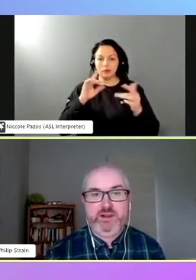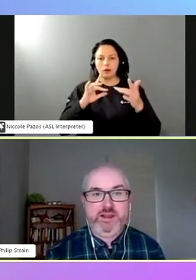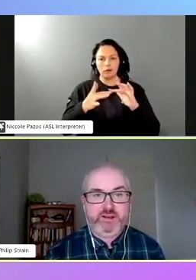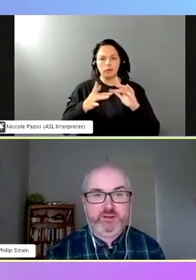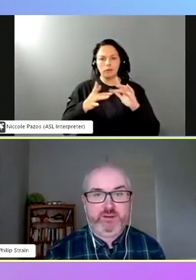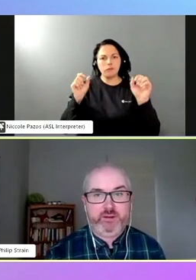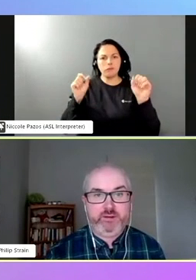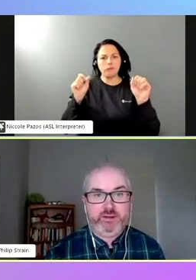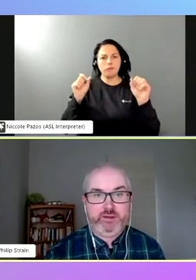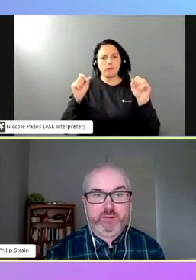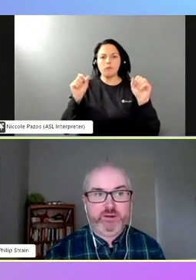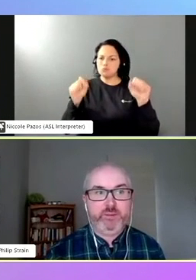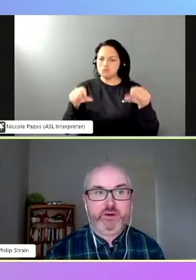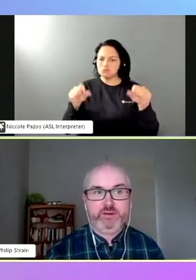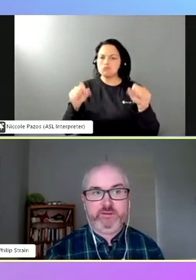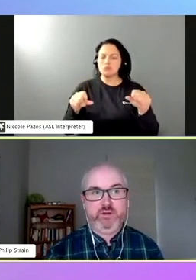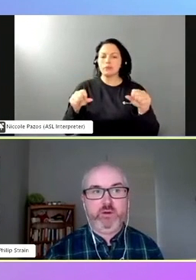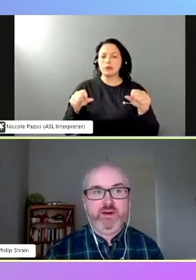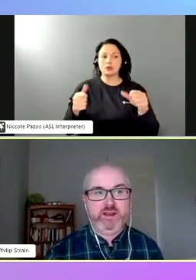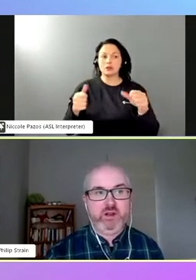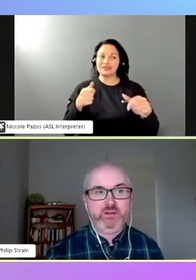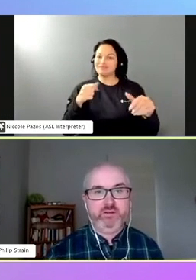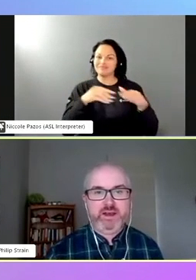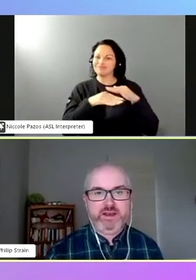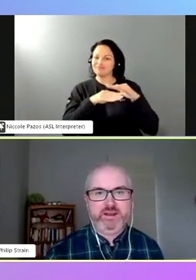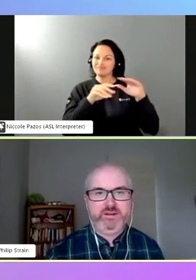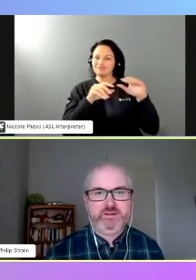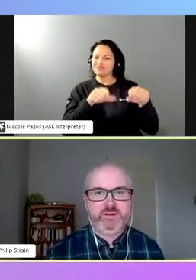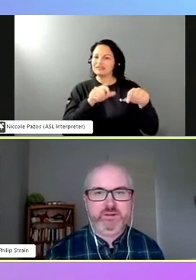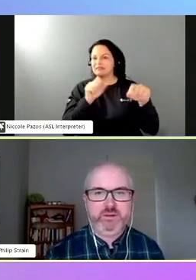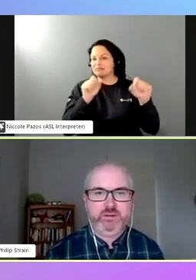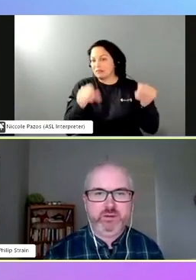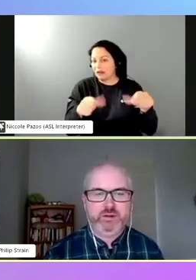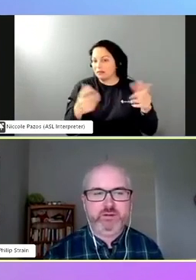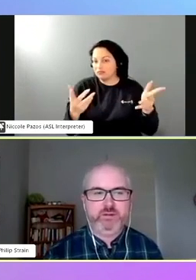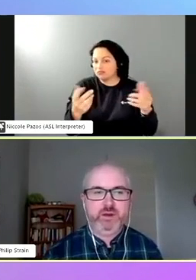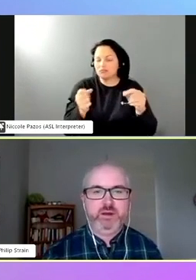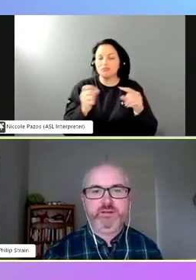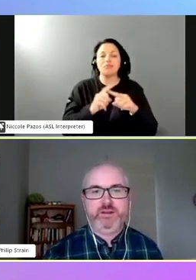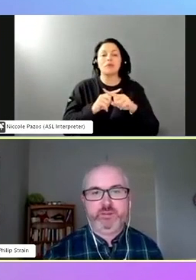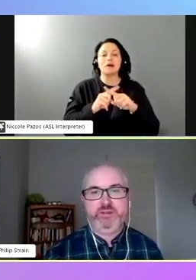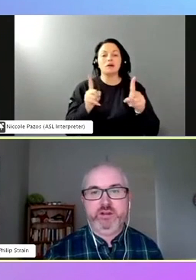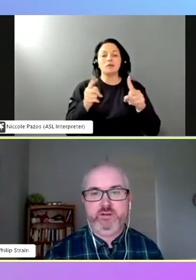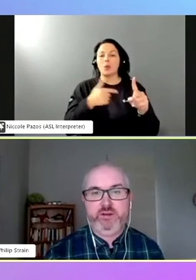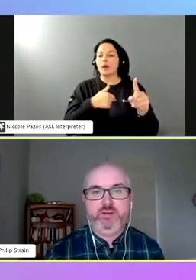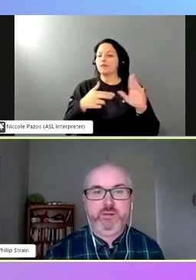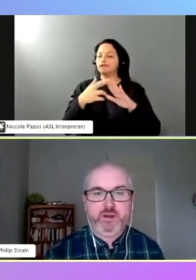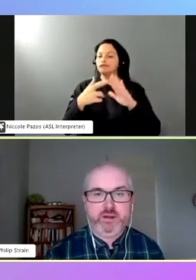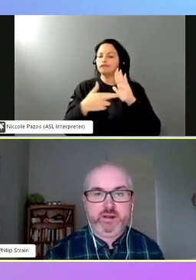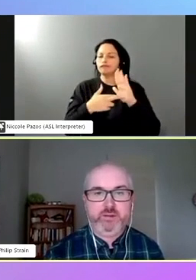of having the same vertical value kind of works in a satisfactory way.